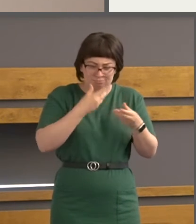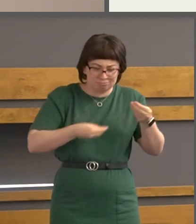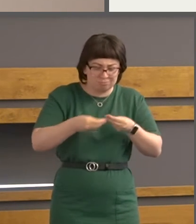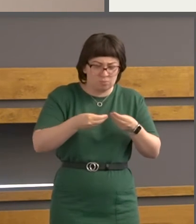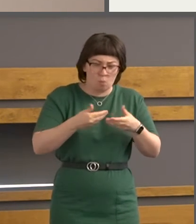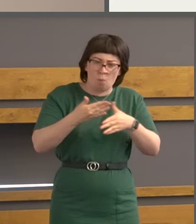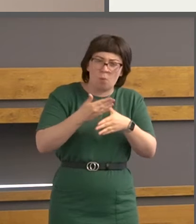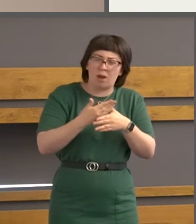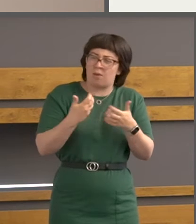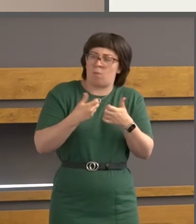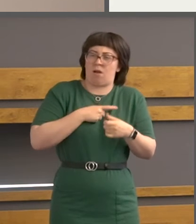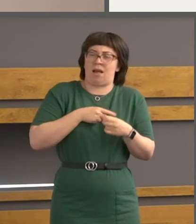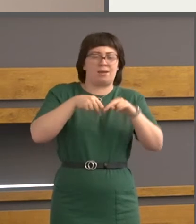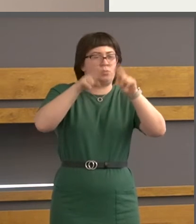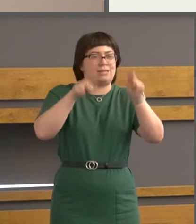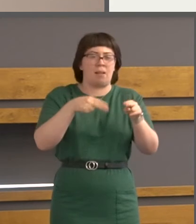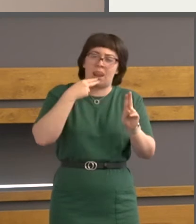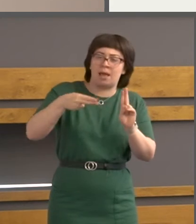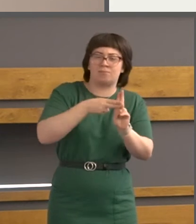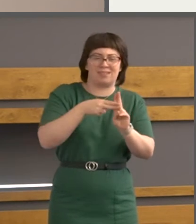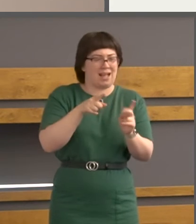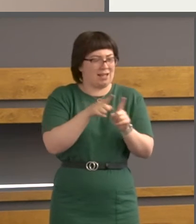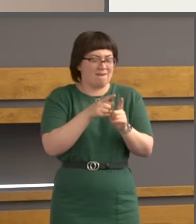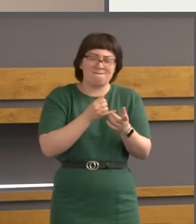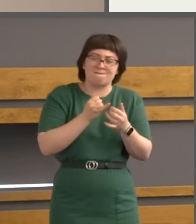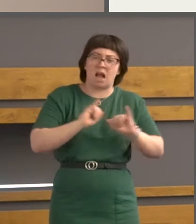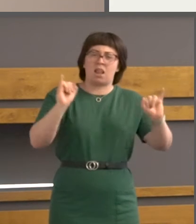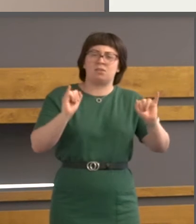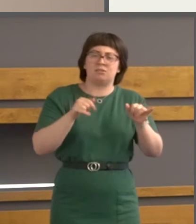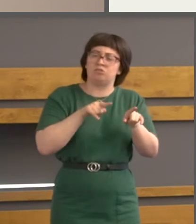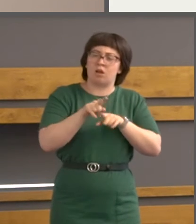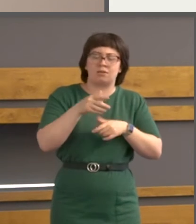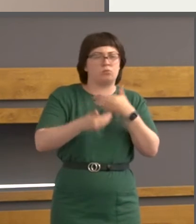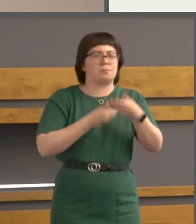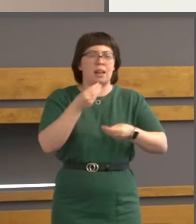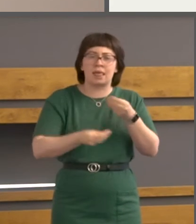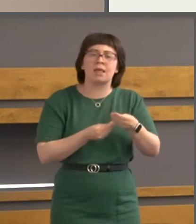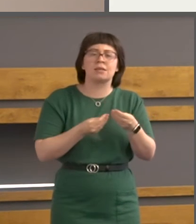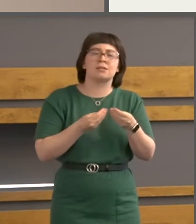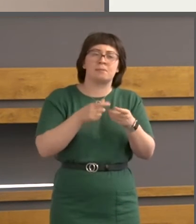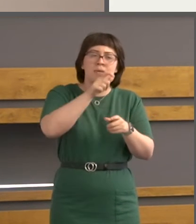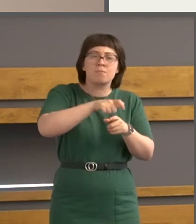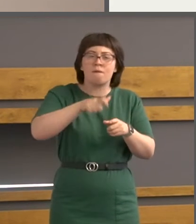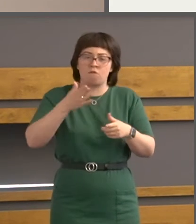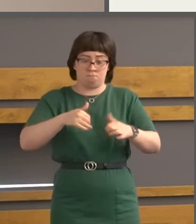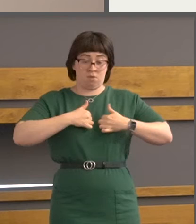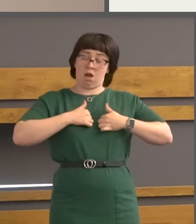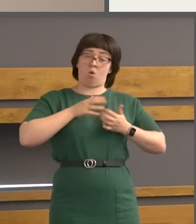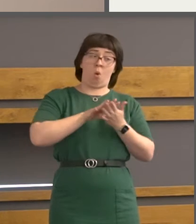and how the museum label enacts a kind of violence in explaining, you know, people from my culture, for instance,